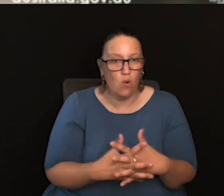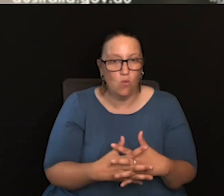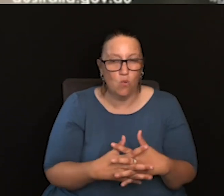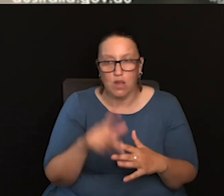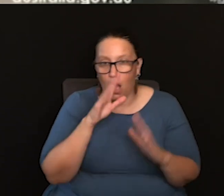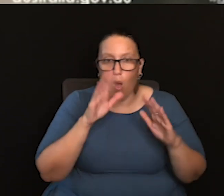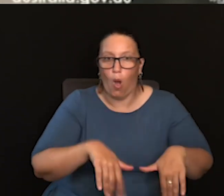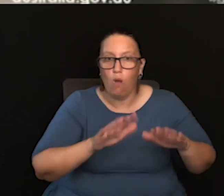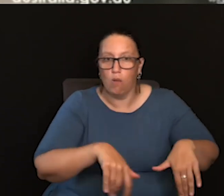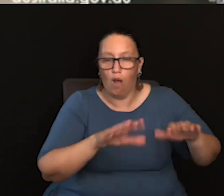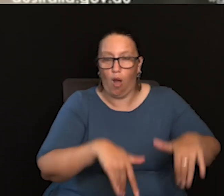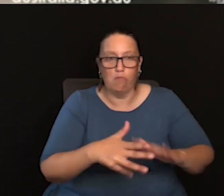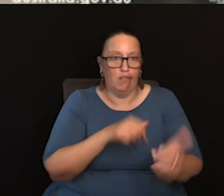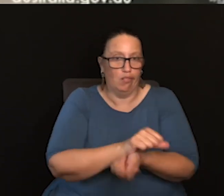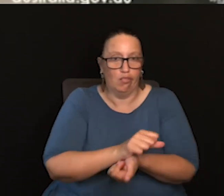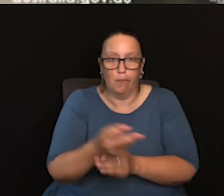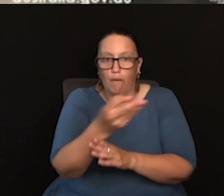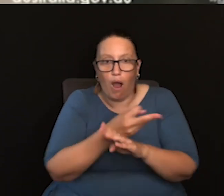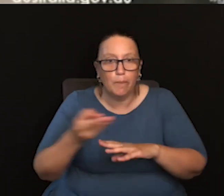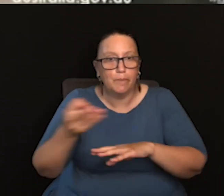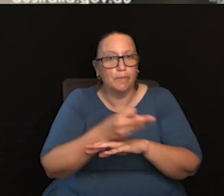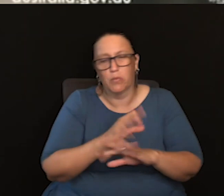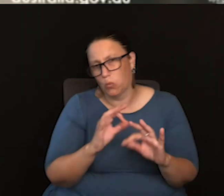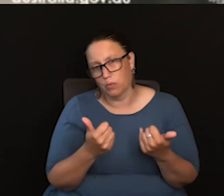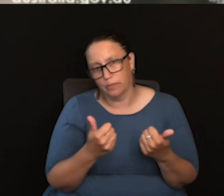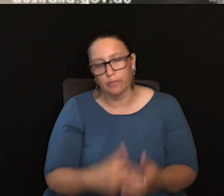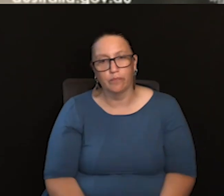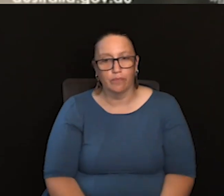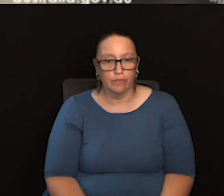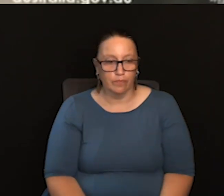And looked at the five days vs the seven days, and the medical advice at this point in time was